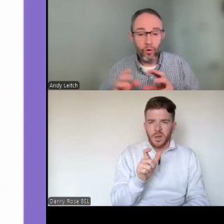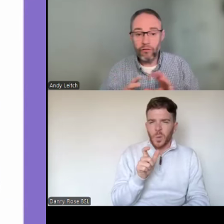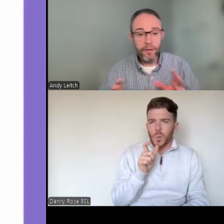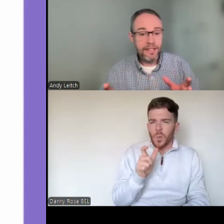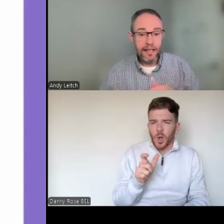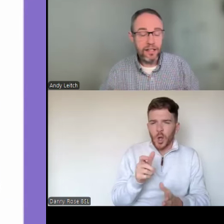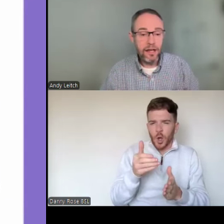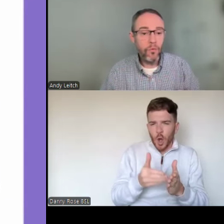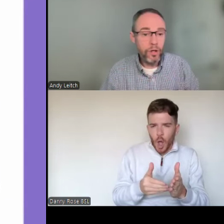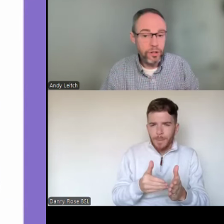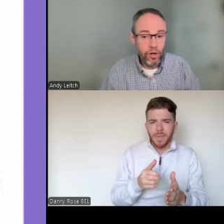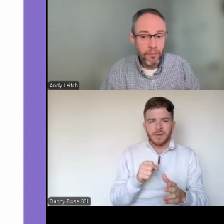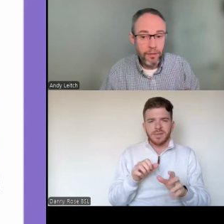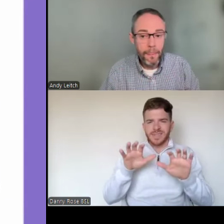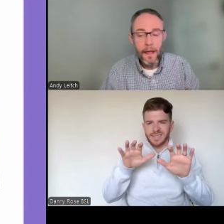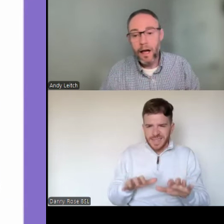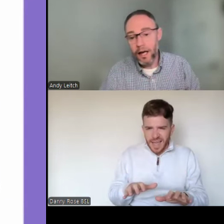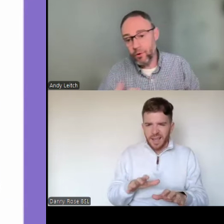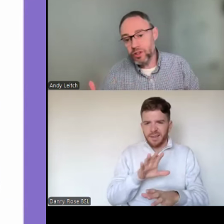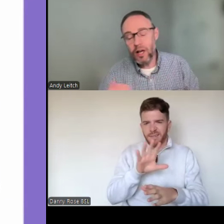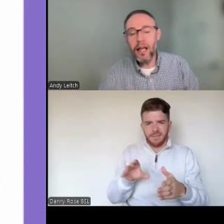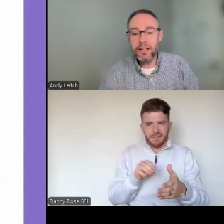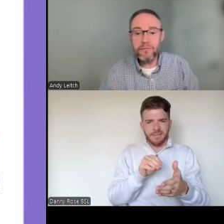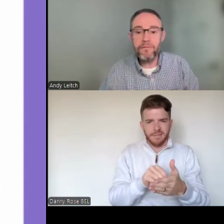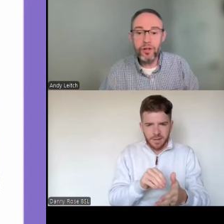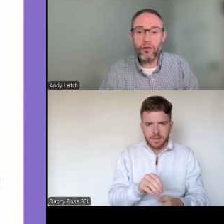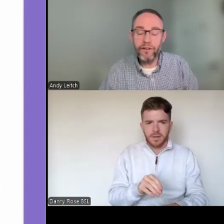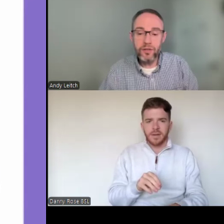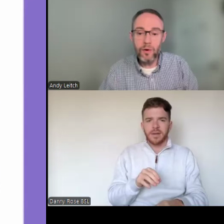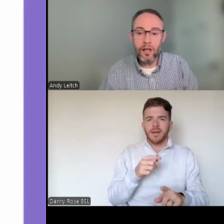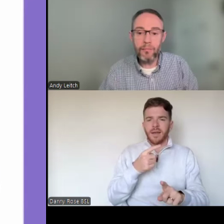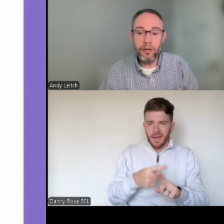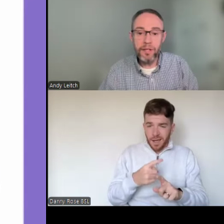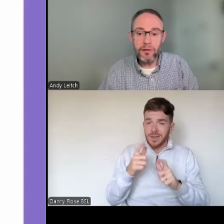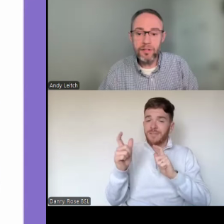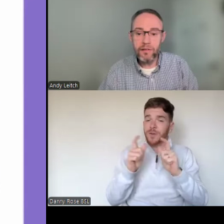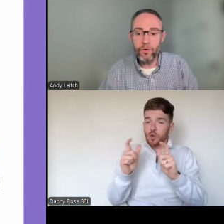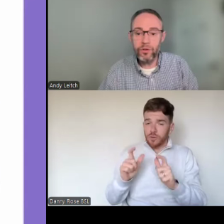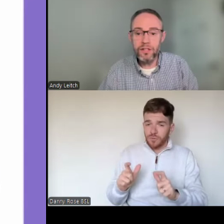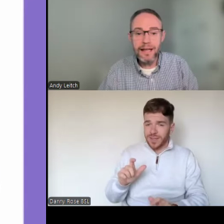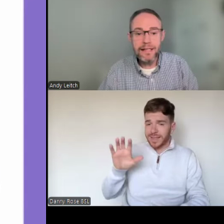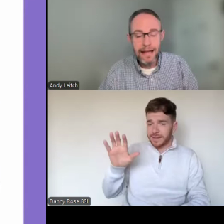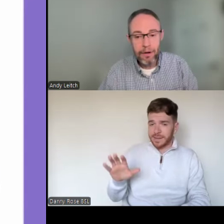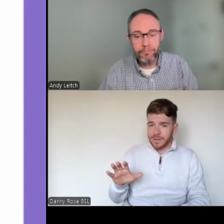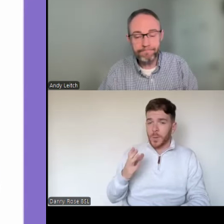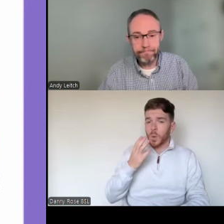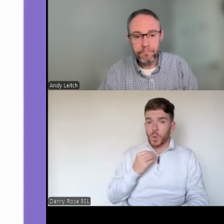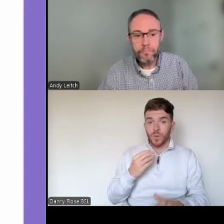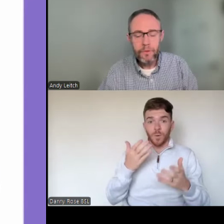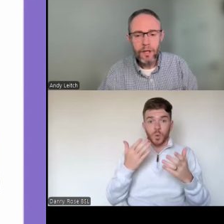all of my text in that Word document. I've also collected some photography as well that I'm going to be using for today's demo,